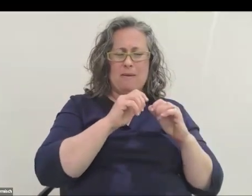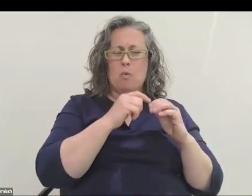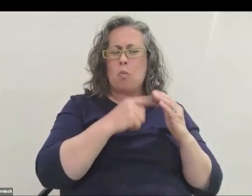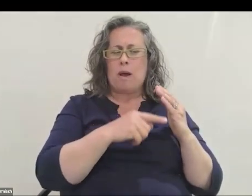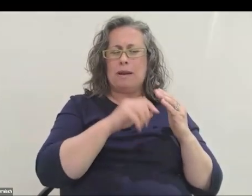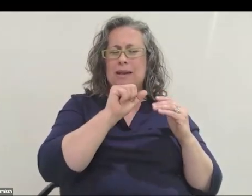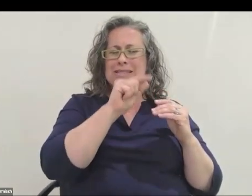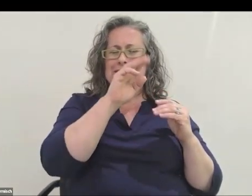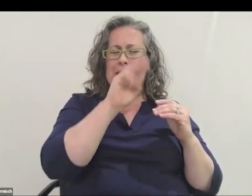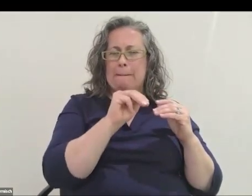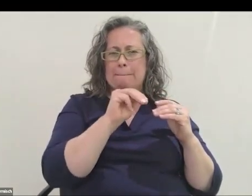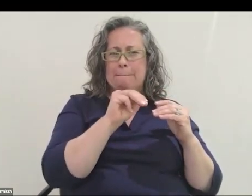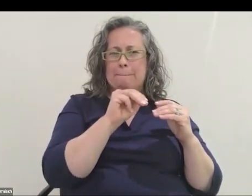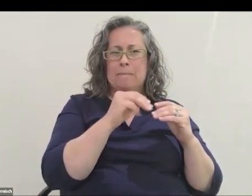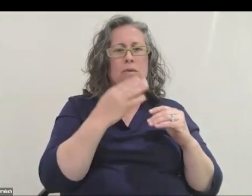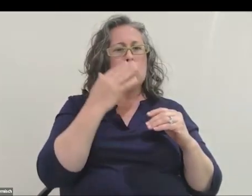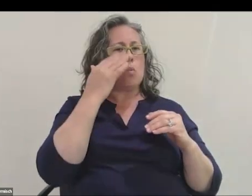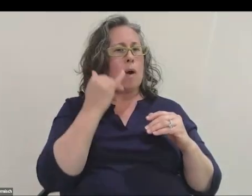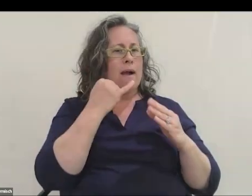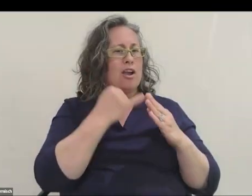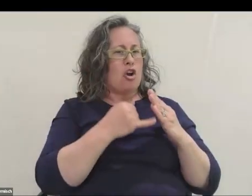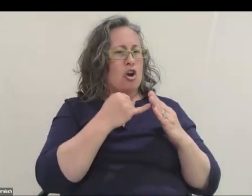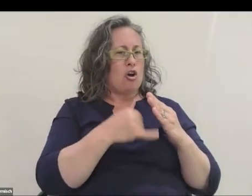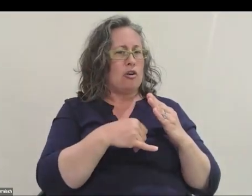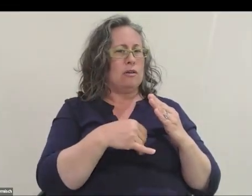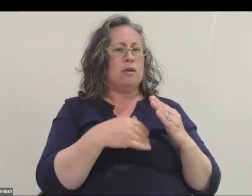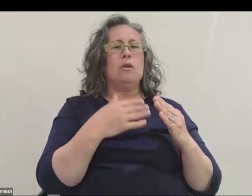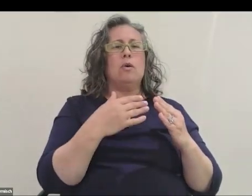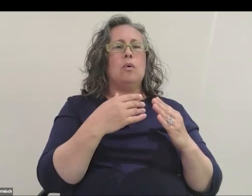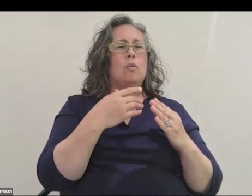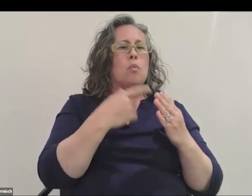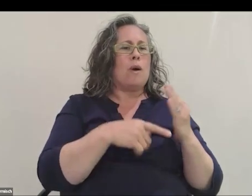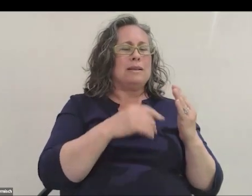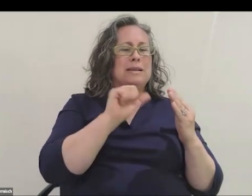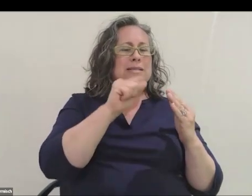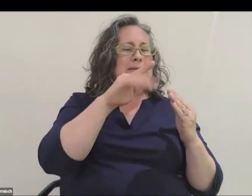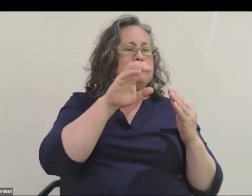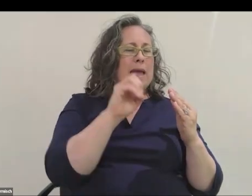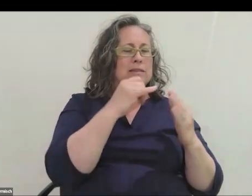from what is a STEAM, why art, what is a space art, through space art design,